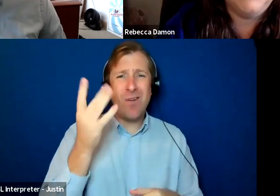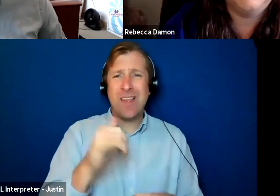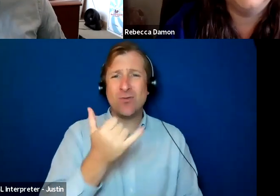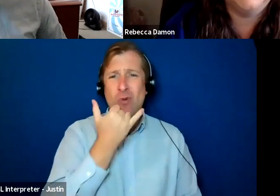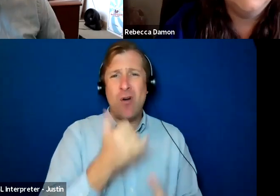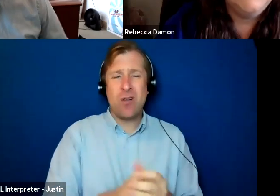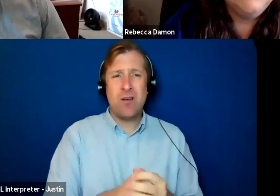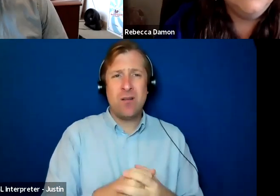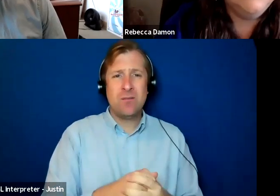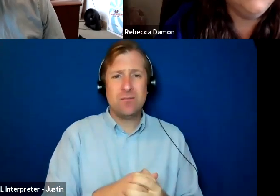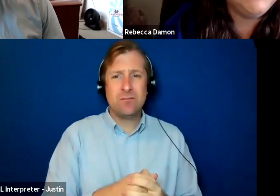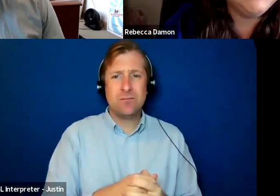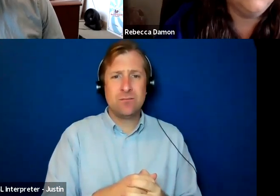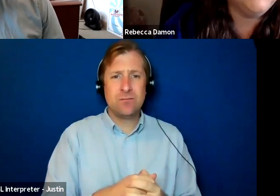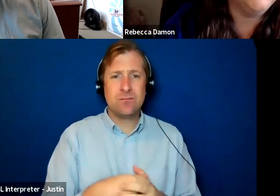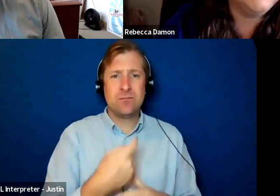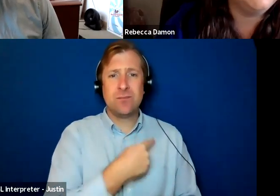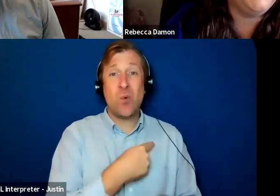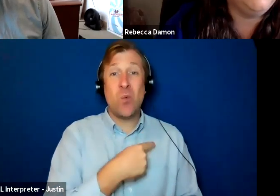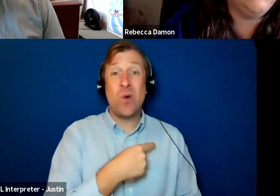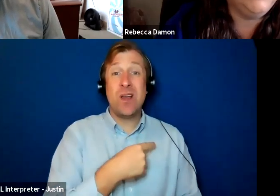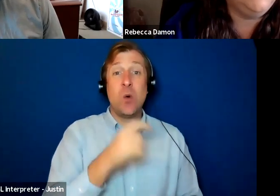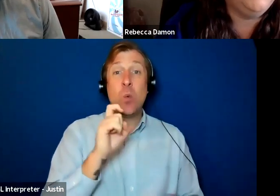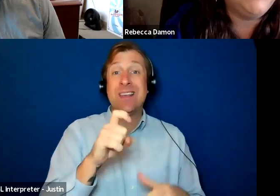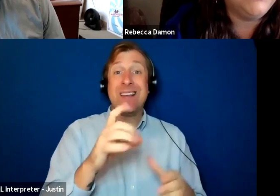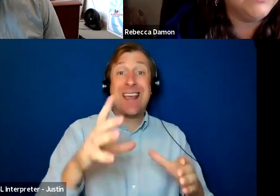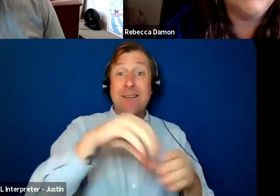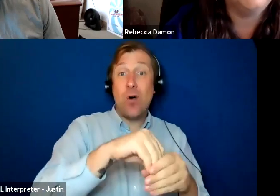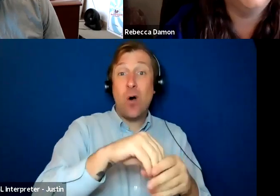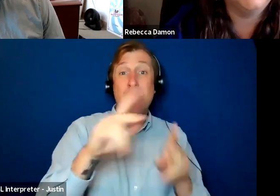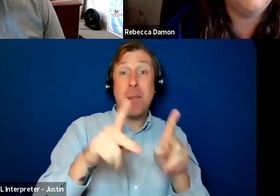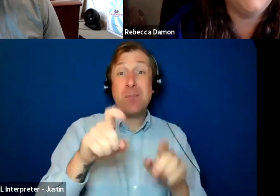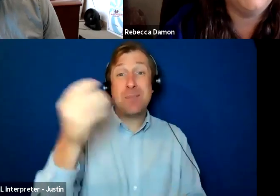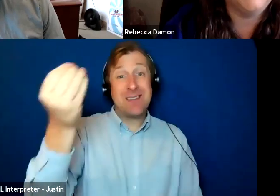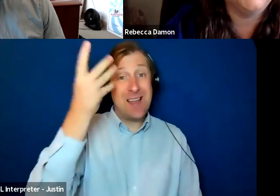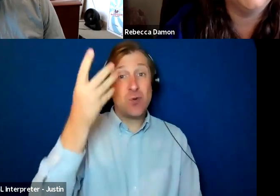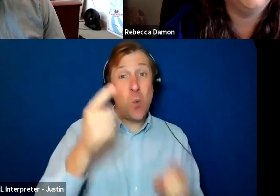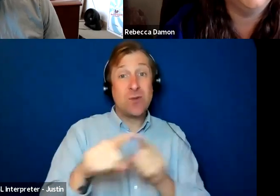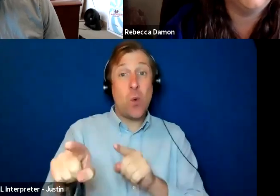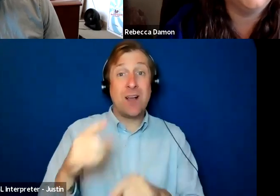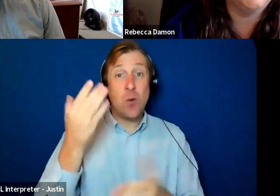and we need to, we can only step in when people alert us to it. So I'm hoping that the person who wrote that question